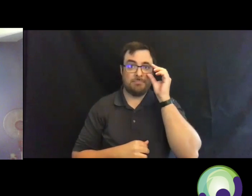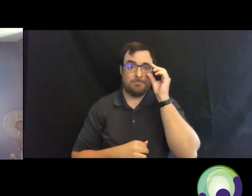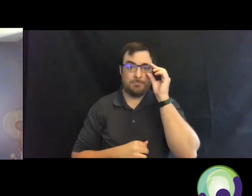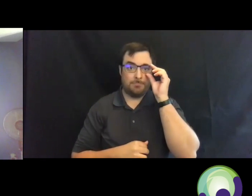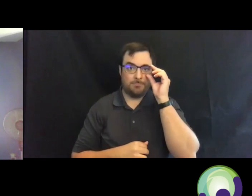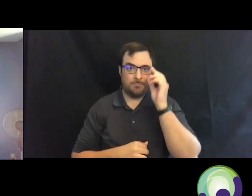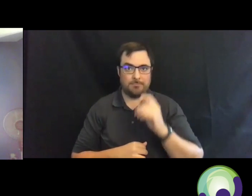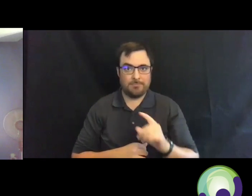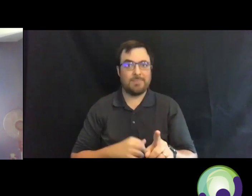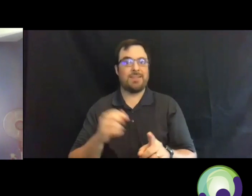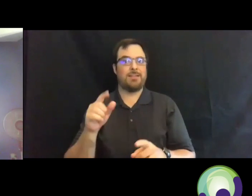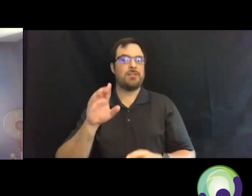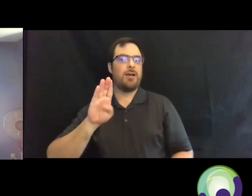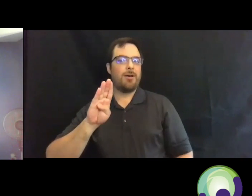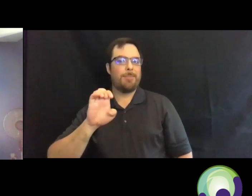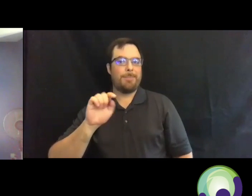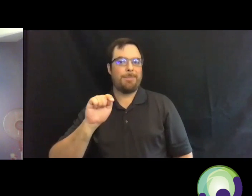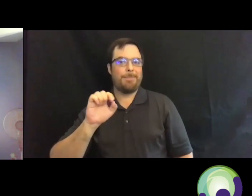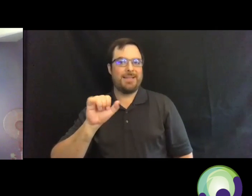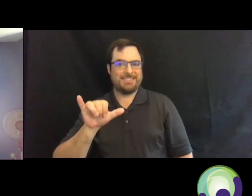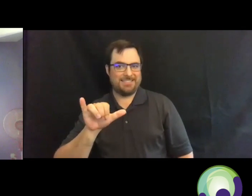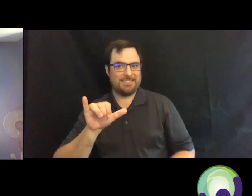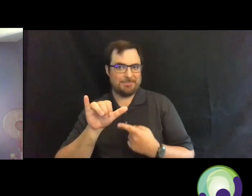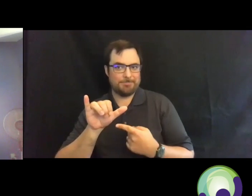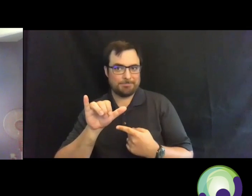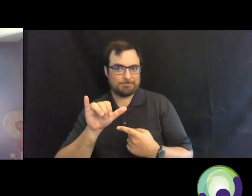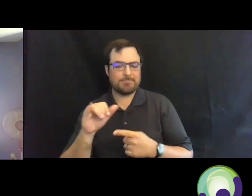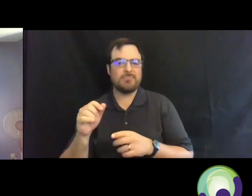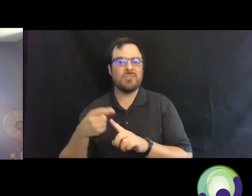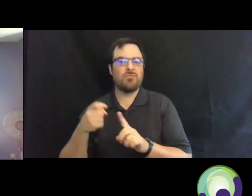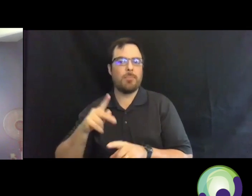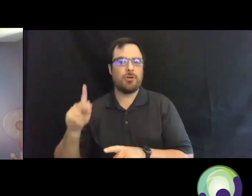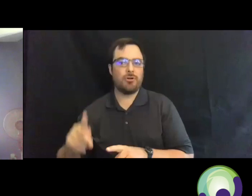Betsy: Hi this is Betsy from Kenosha. I've been trying to do virtual visits